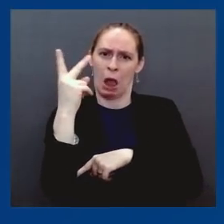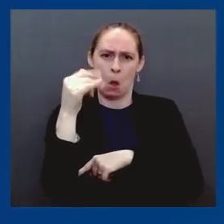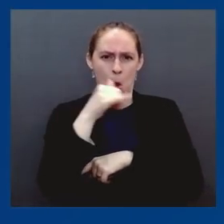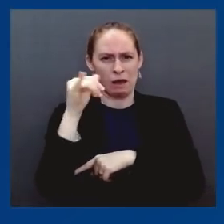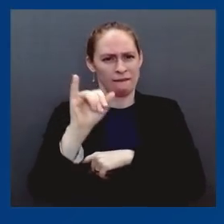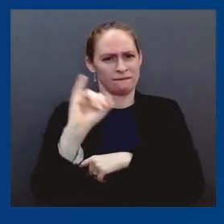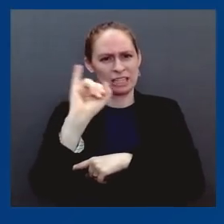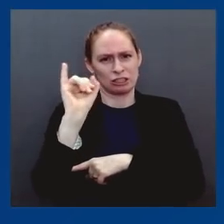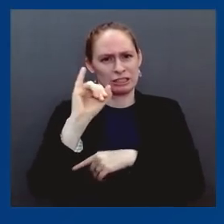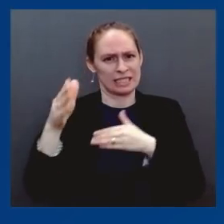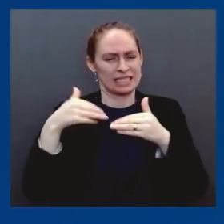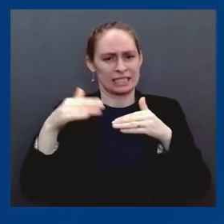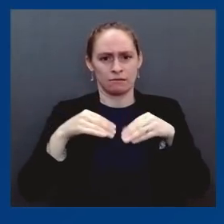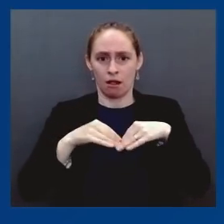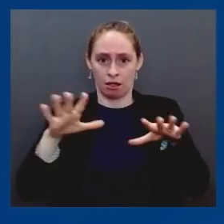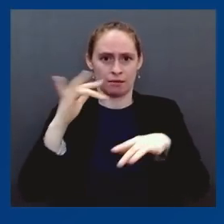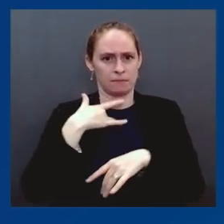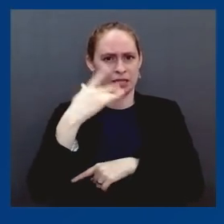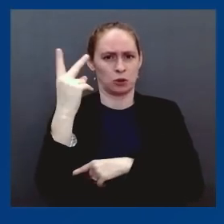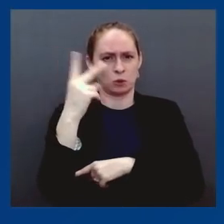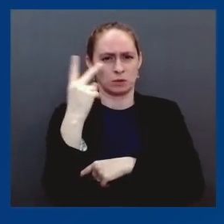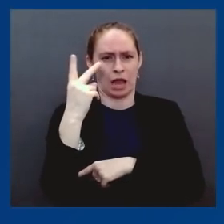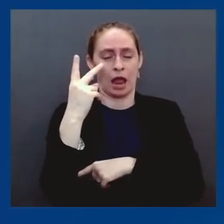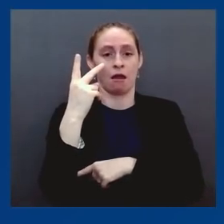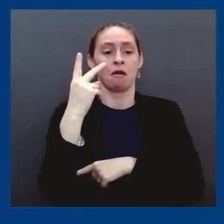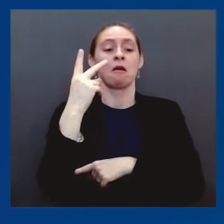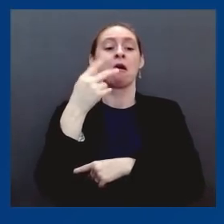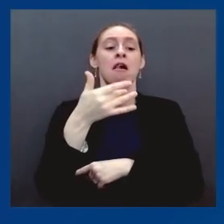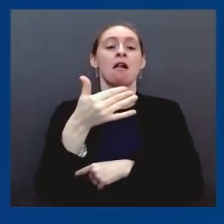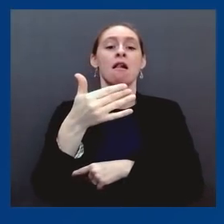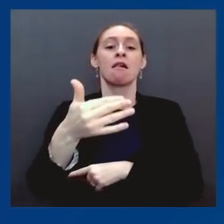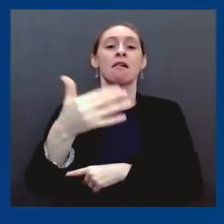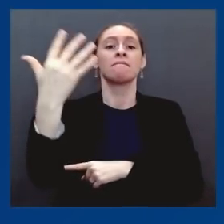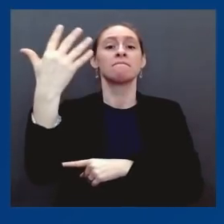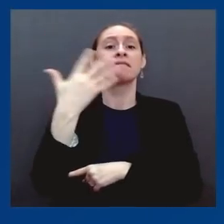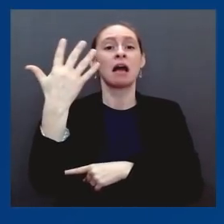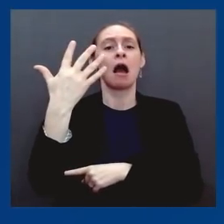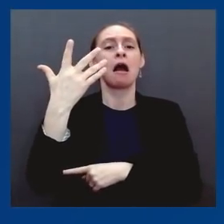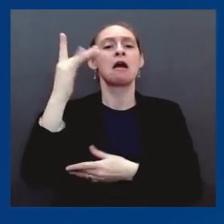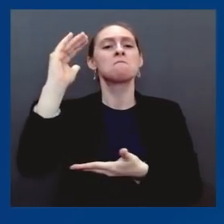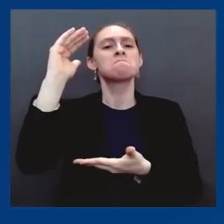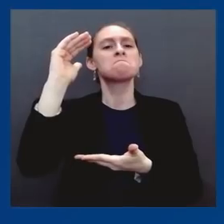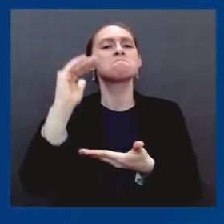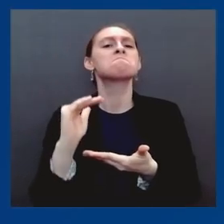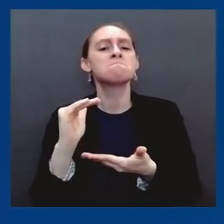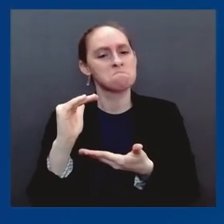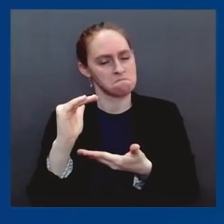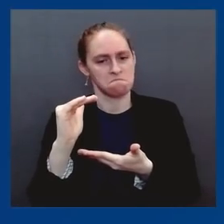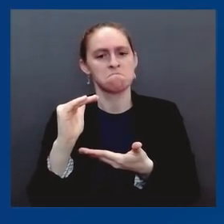of two years of science, two years of understanding transmissibility, and a lot of information that we have gleaned